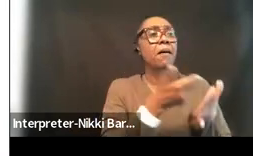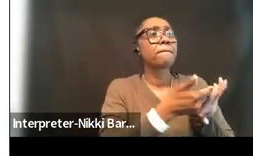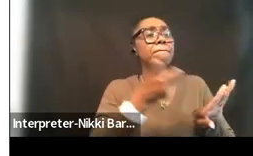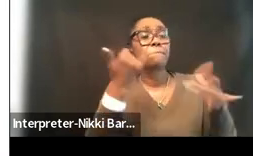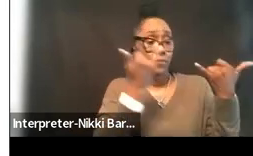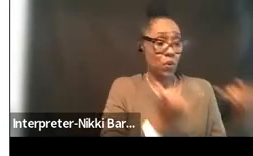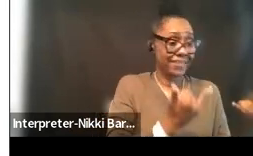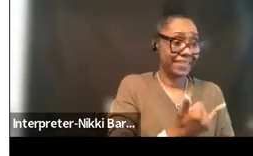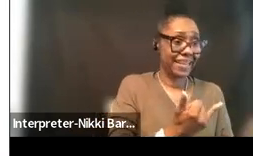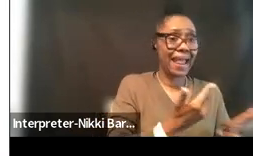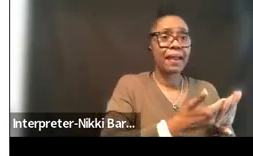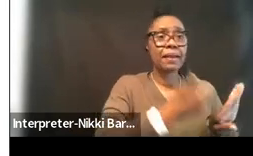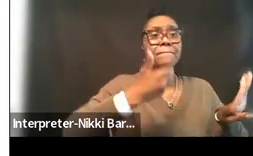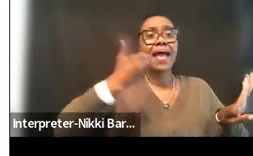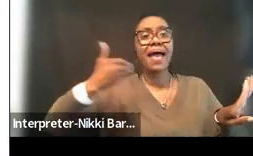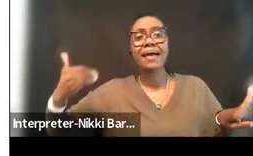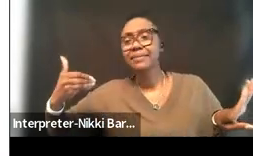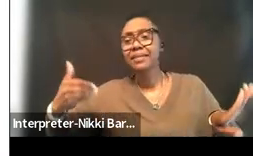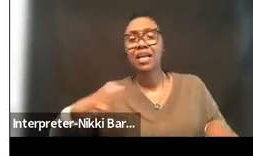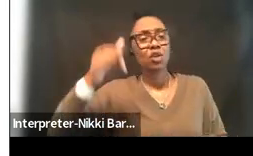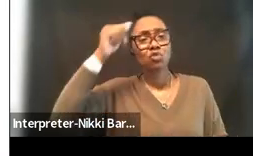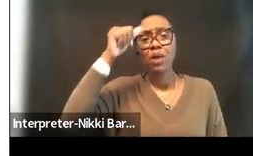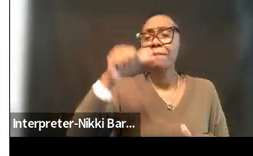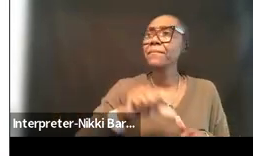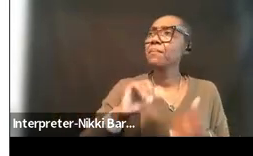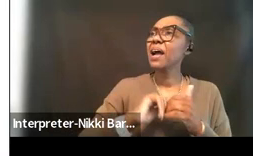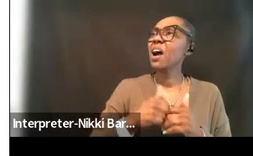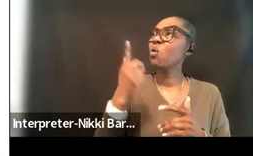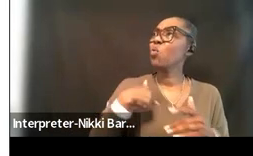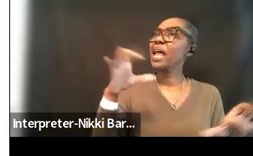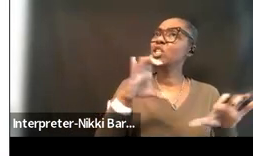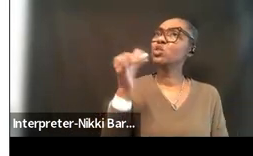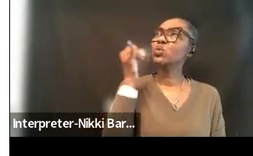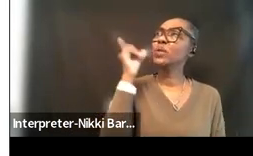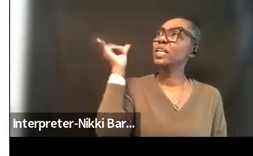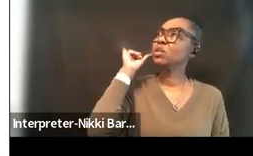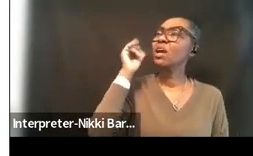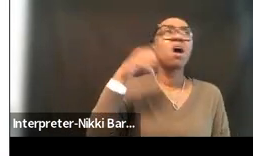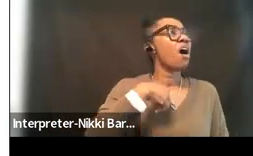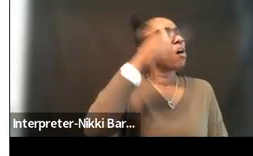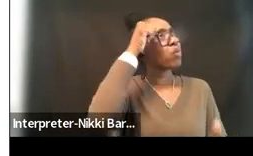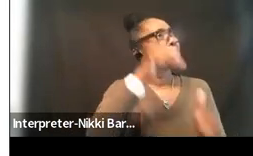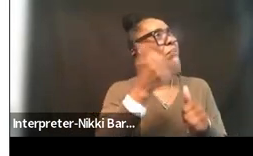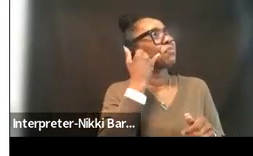Not really quite being able to remember how you spent your day, not remembering phone numbers that you used to know.